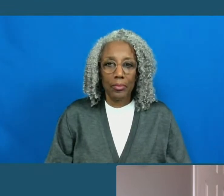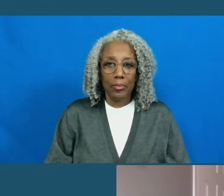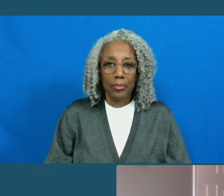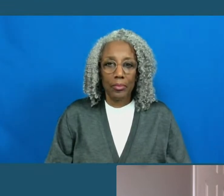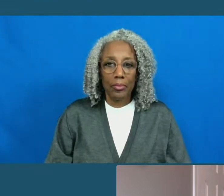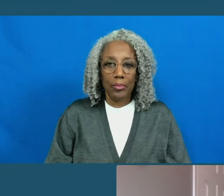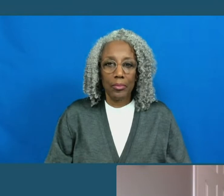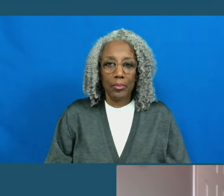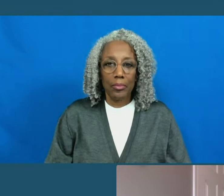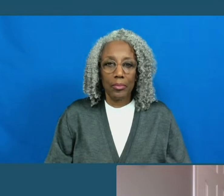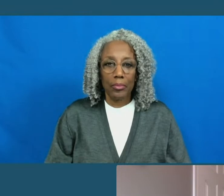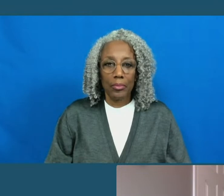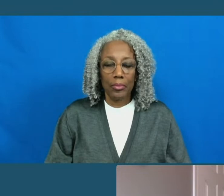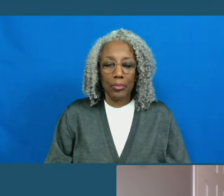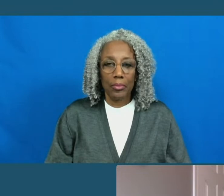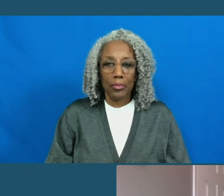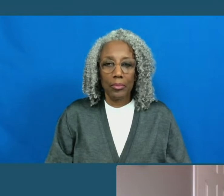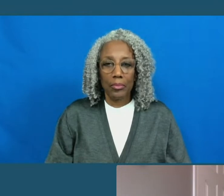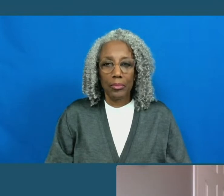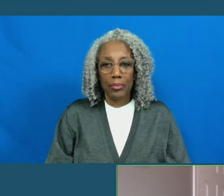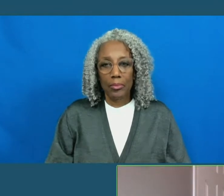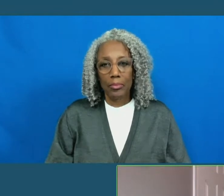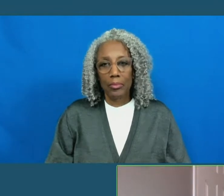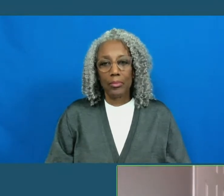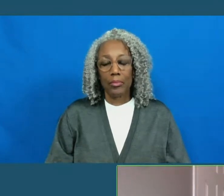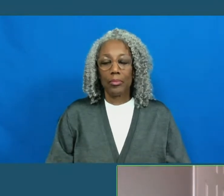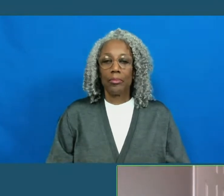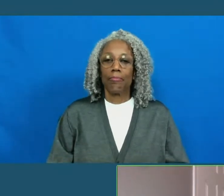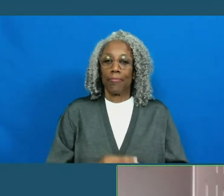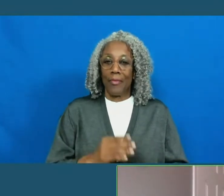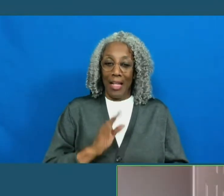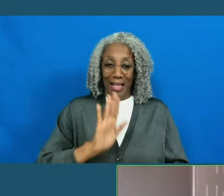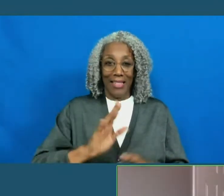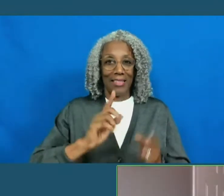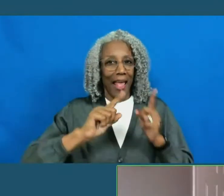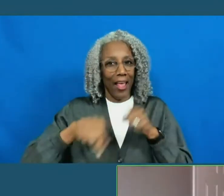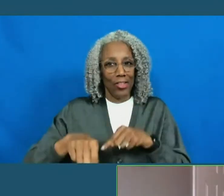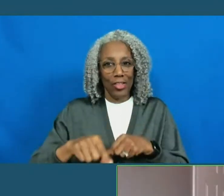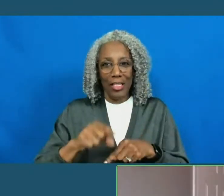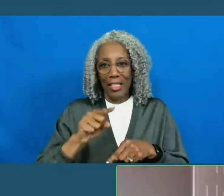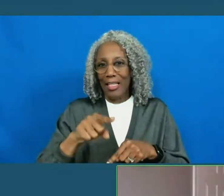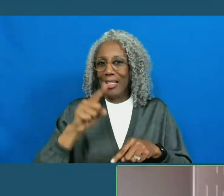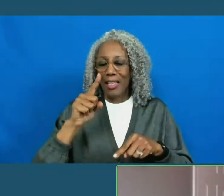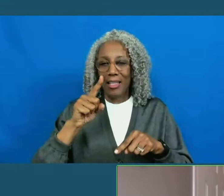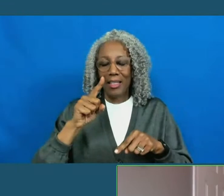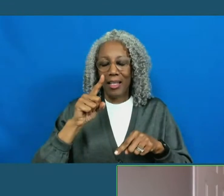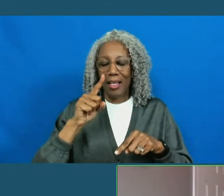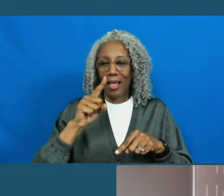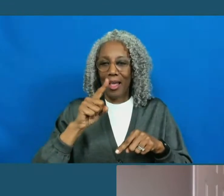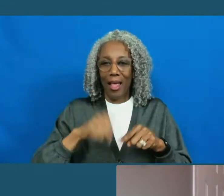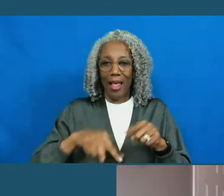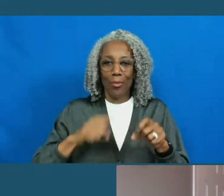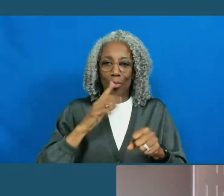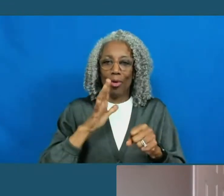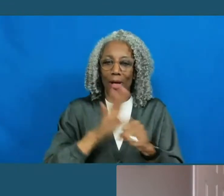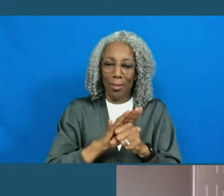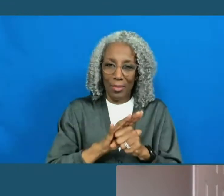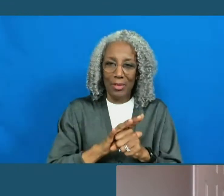Eccles. Nobody guarantees started with us. But I didn't.